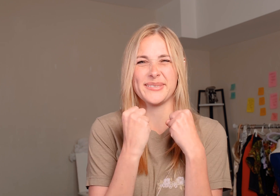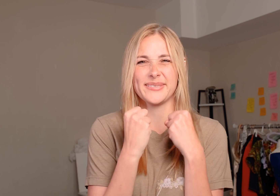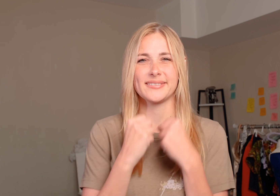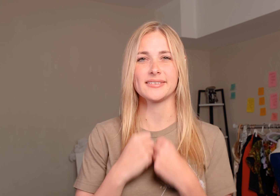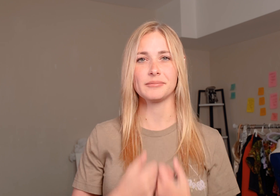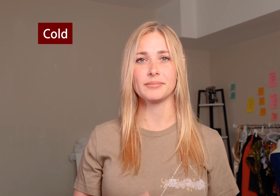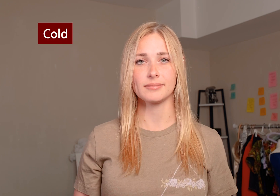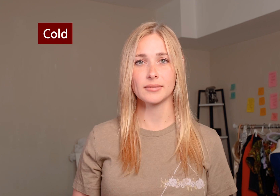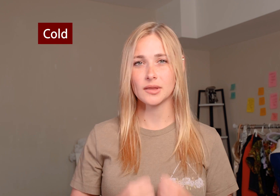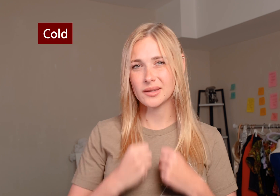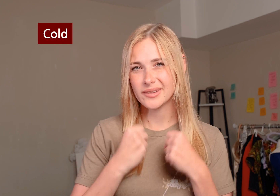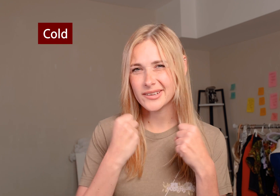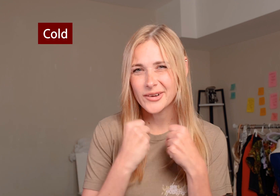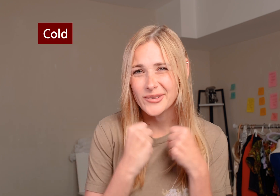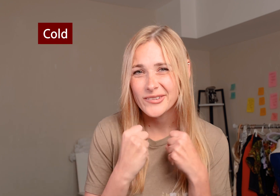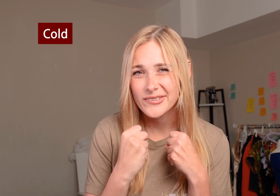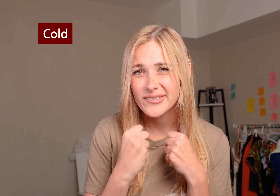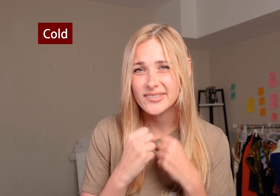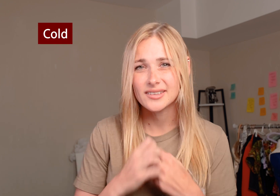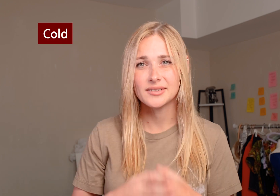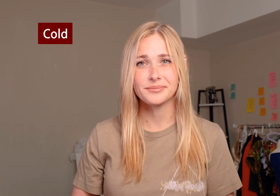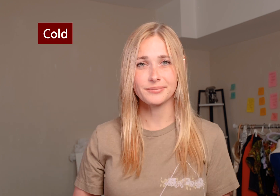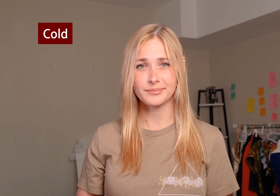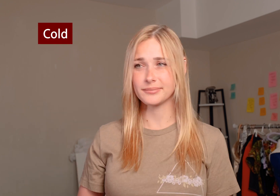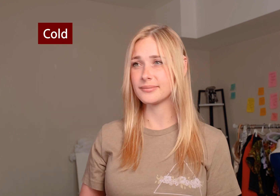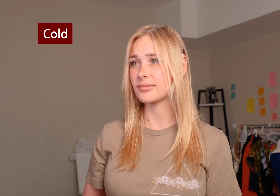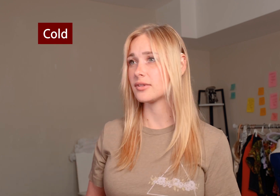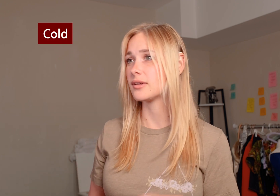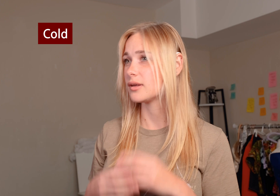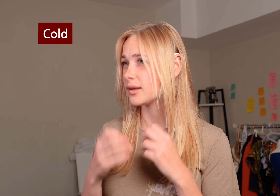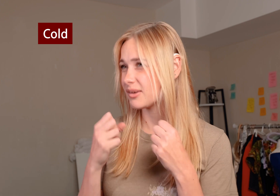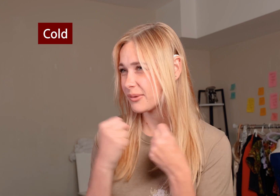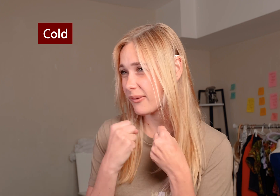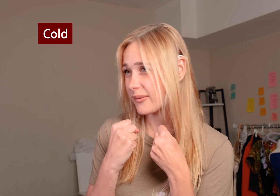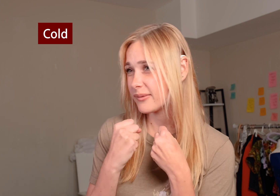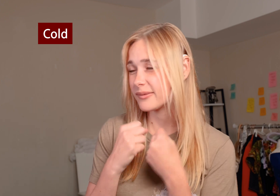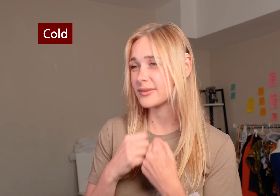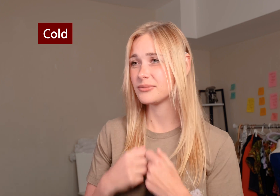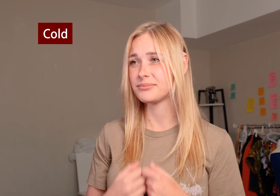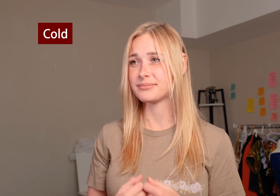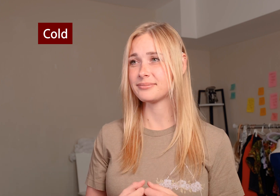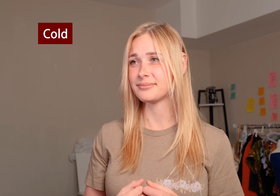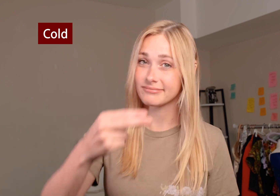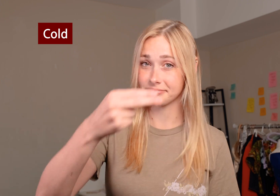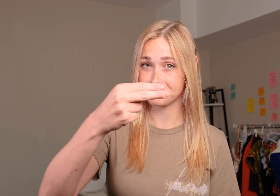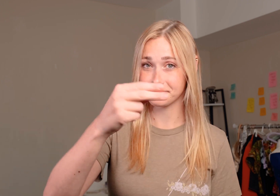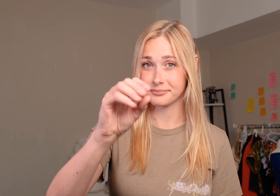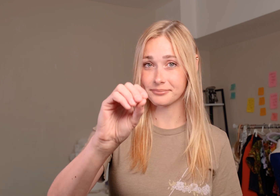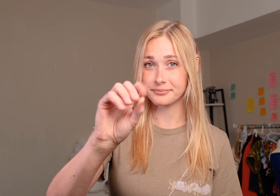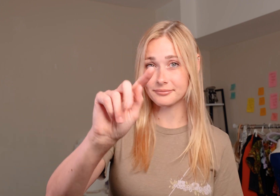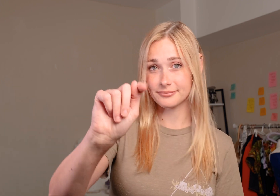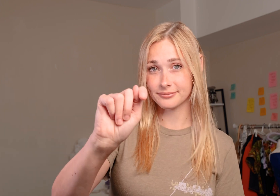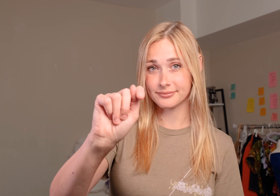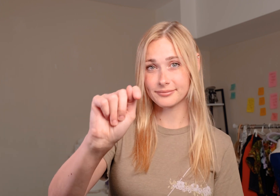"cold"